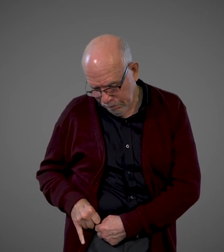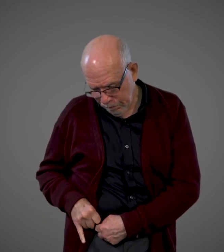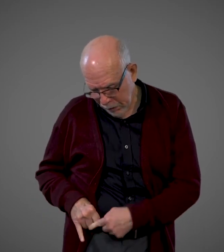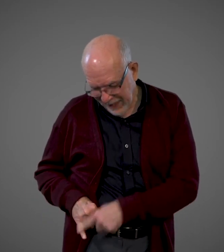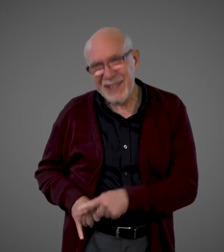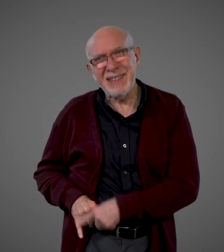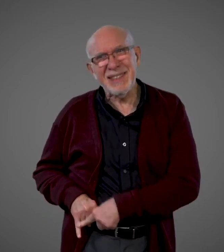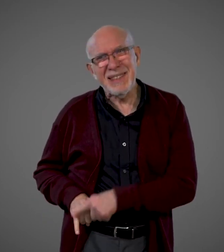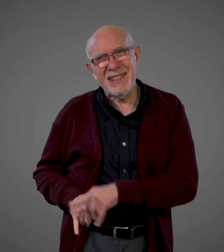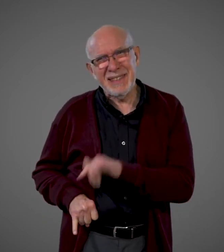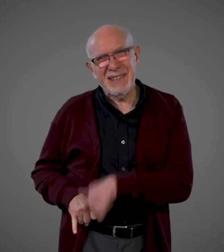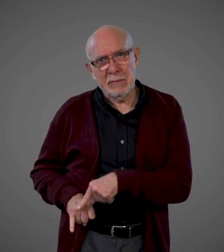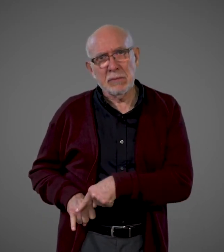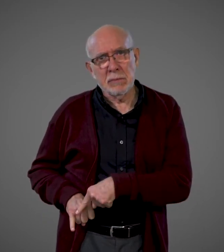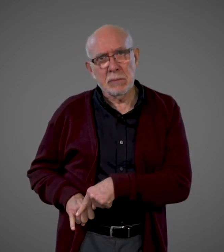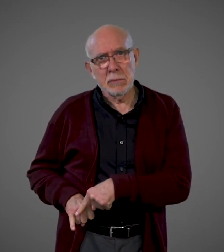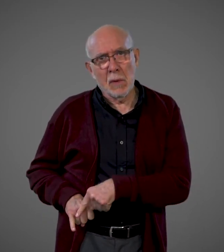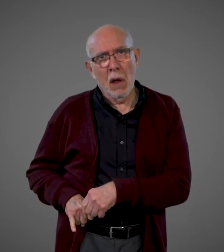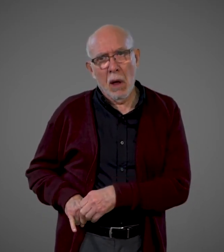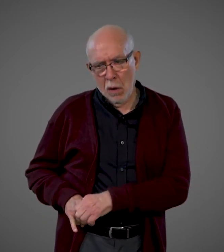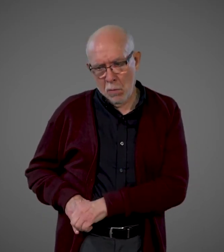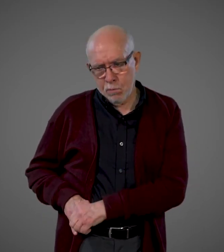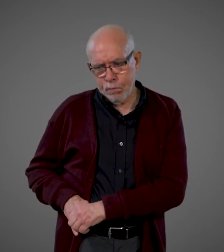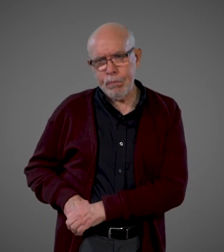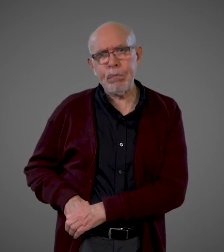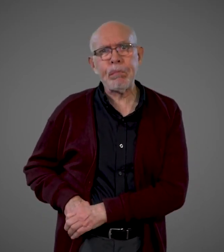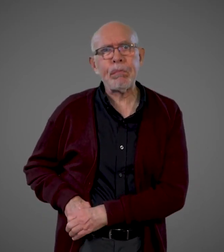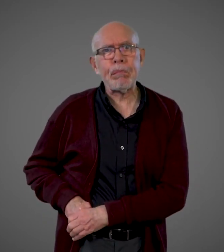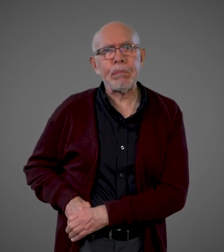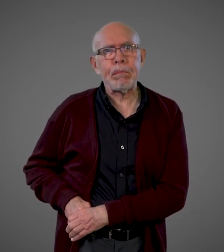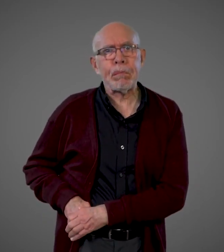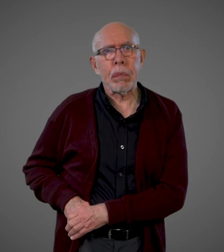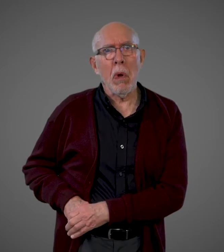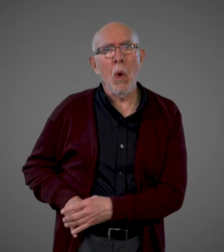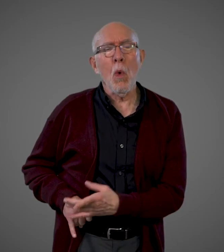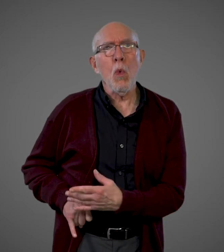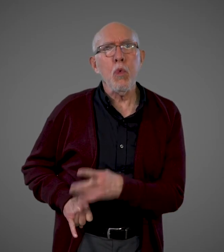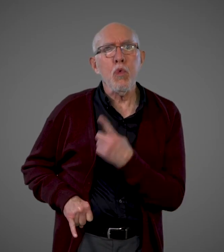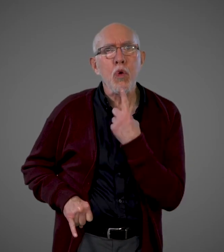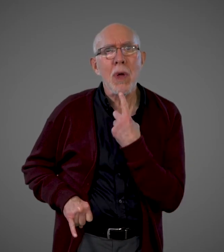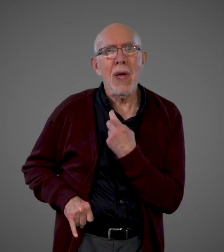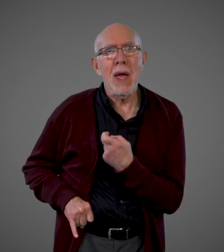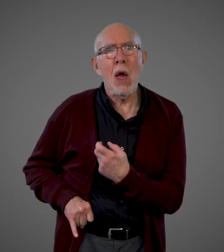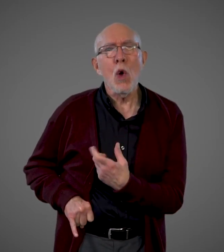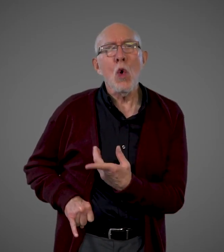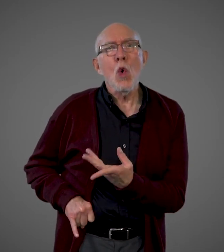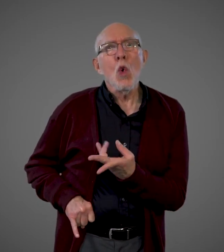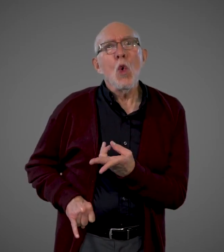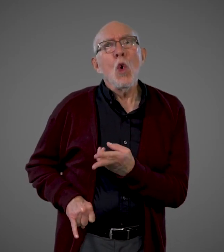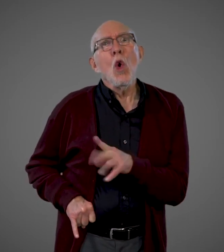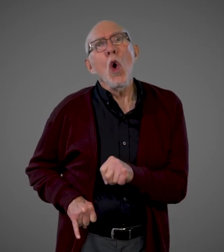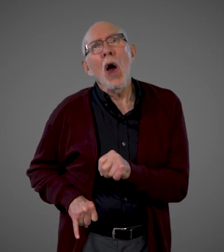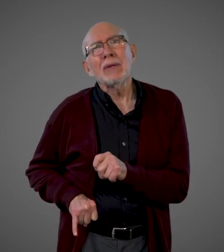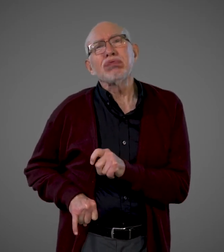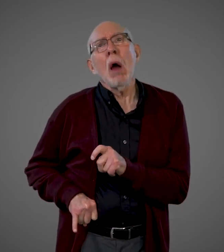down near the bottom of your intestines on the right side. And it can become swollen and painful.